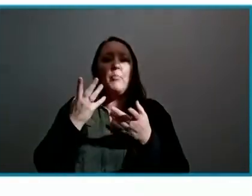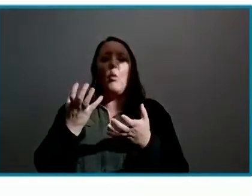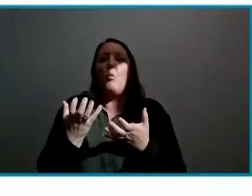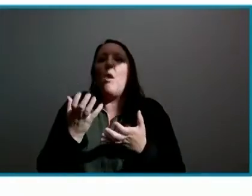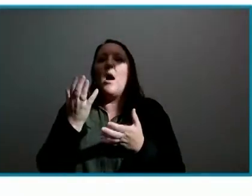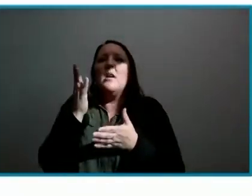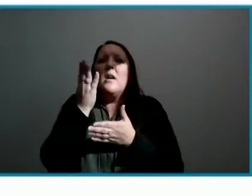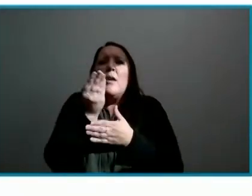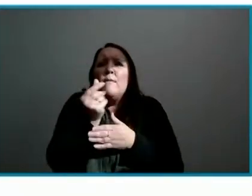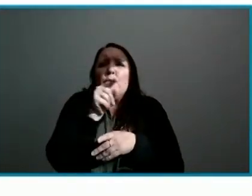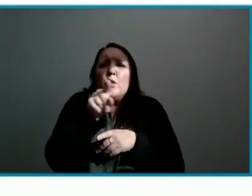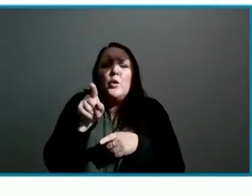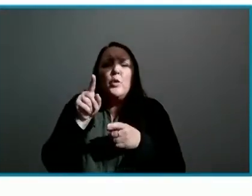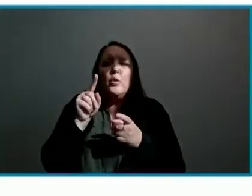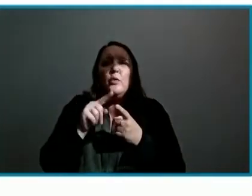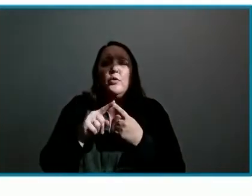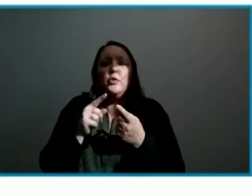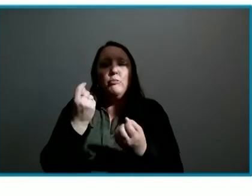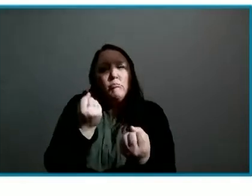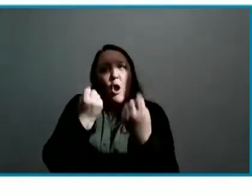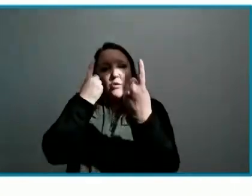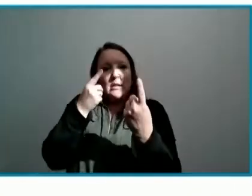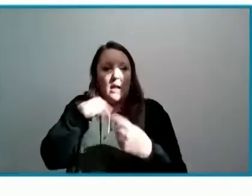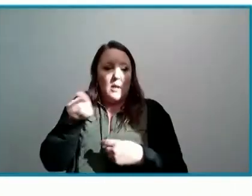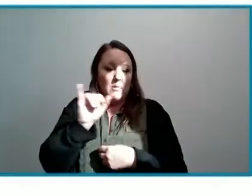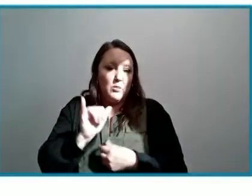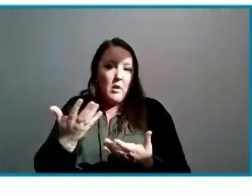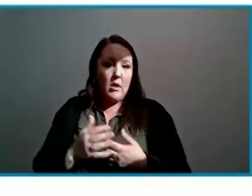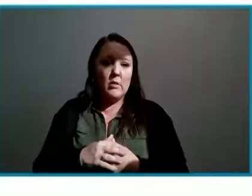But I think that we all have that, uh, that, that need. And so it's a,